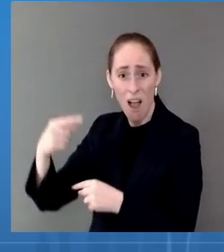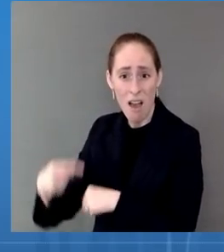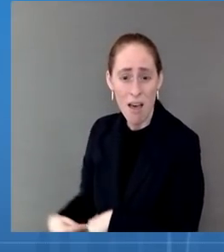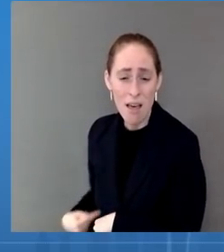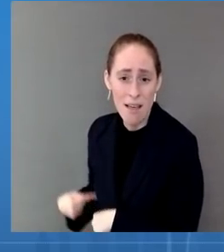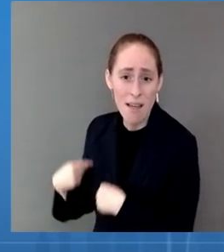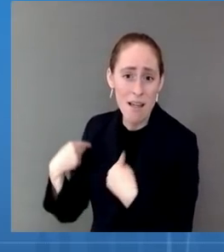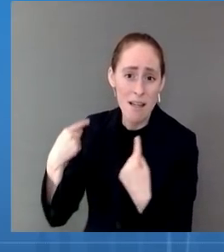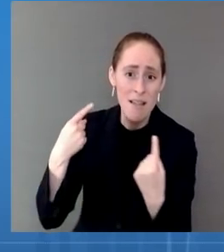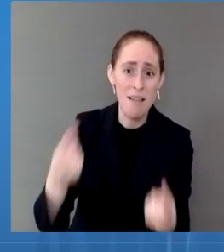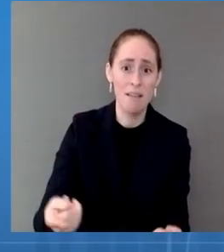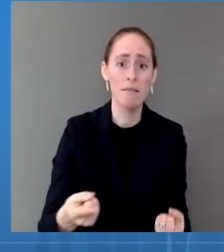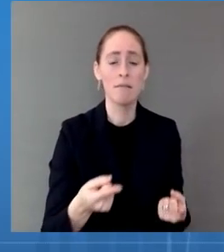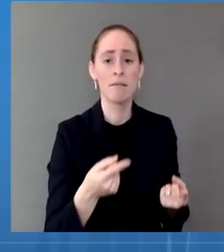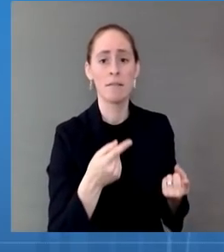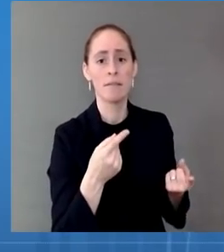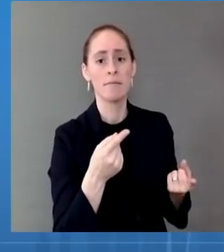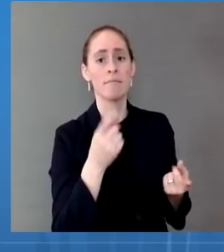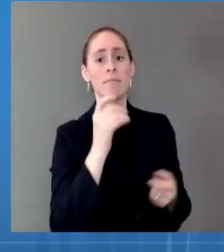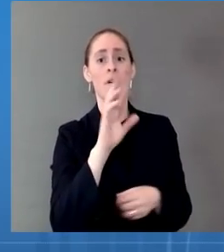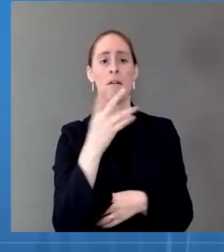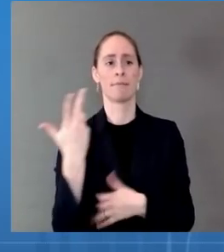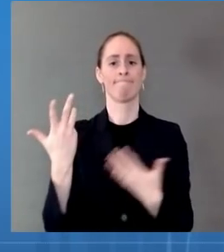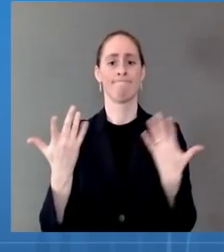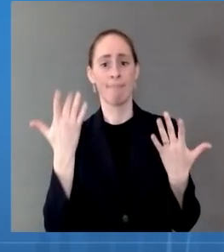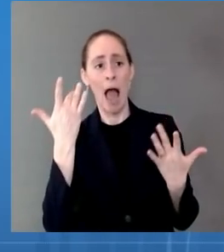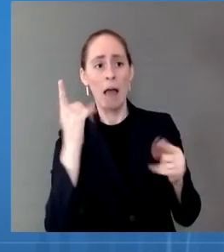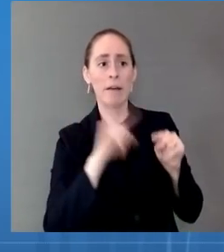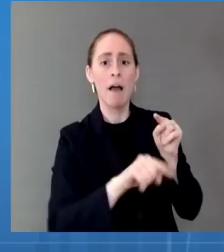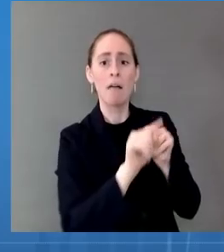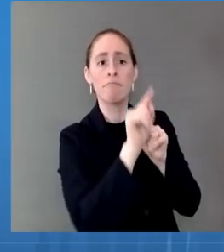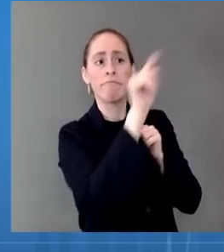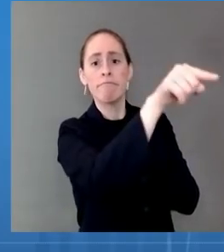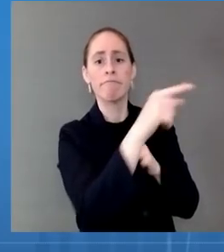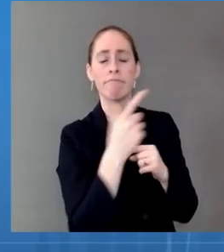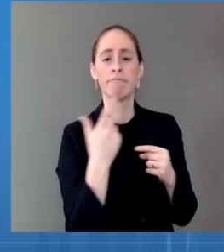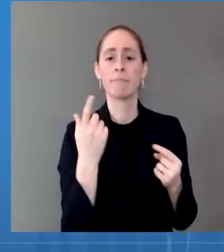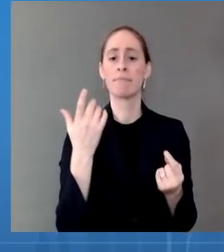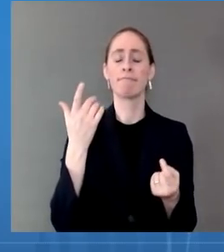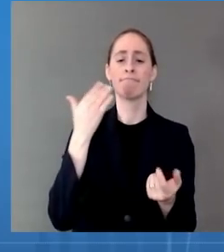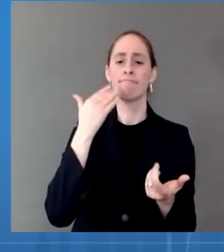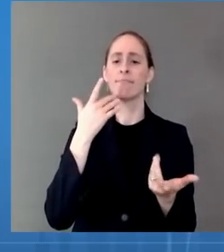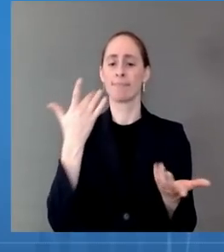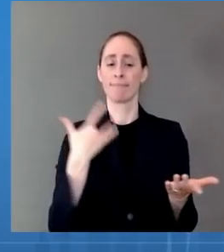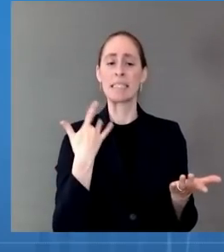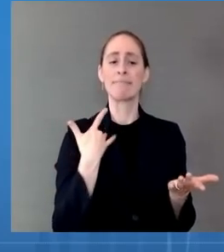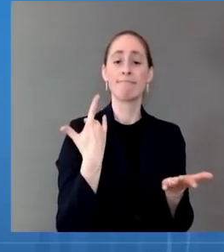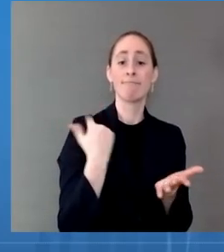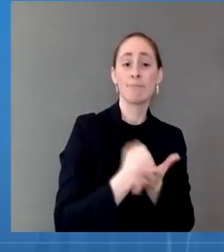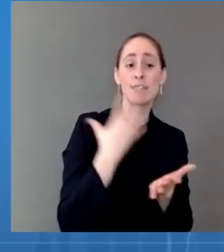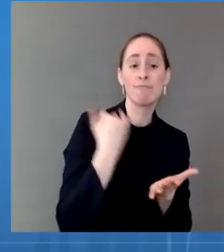because alone at his middle school, because of who he is and what he looks like for them, for all their peers, change can't come soon enough.